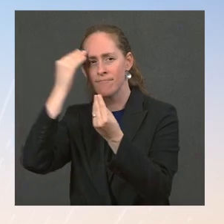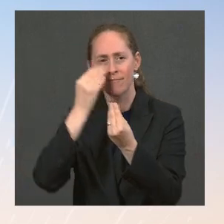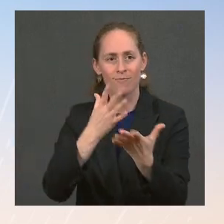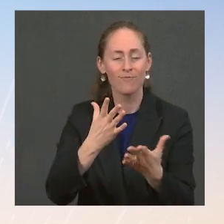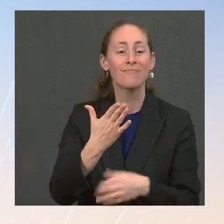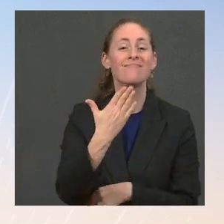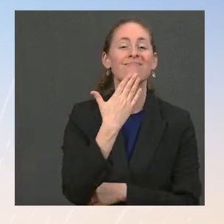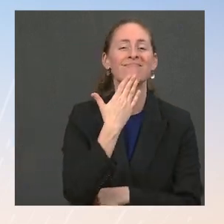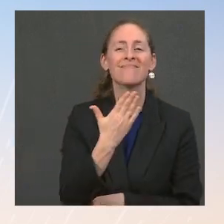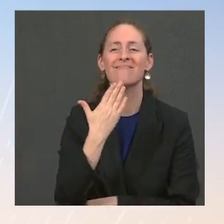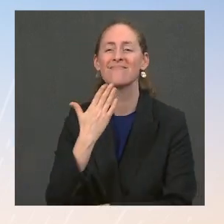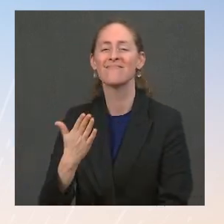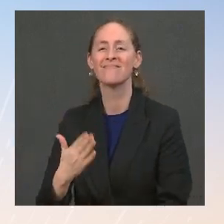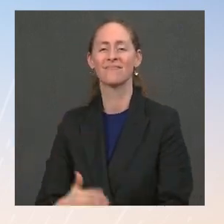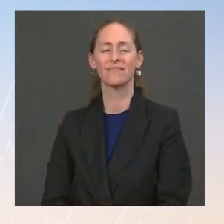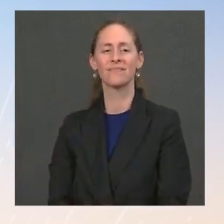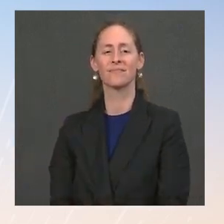Before there's wild speculation -- is he all right? Ms. Psaki: He is doing great. >> The Press: Thank you.